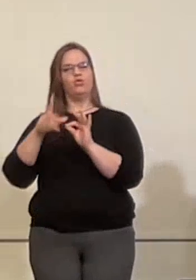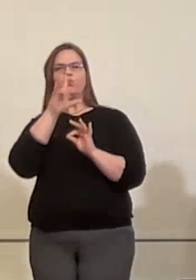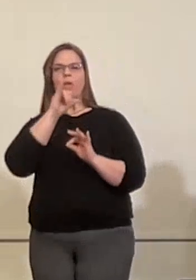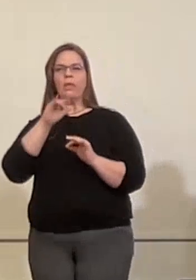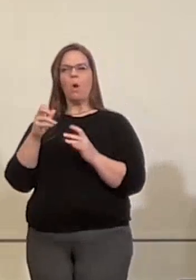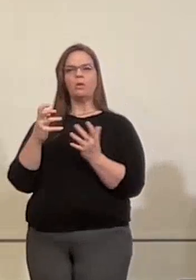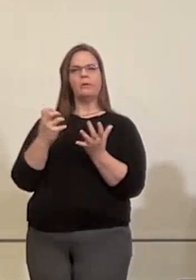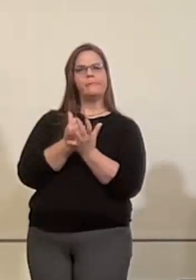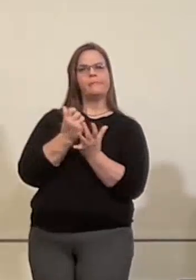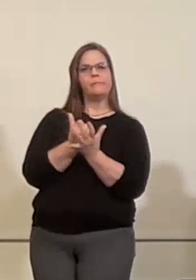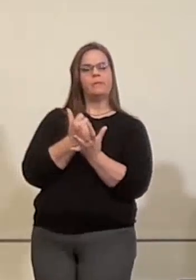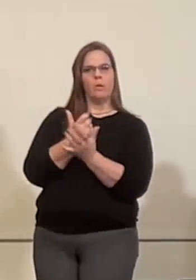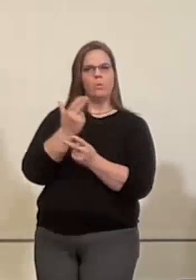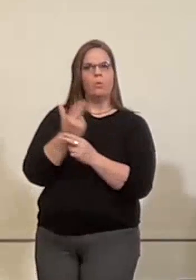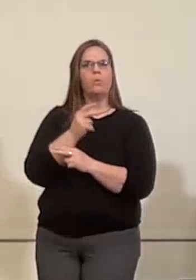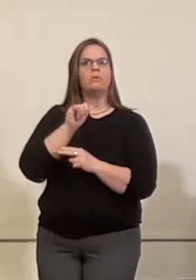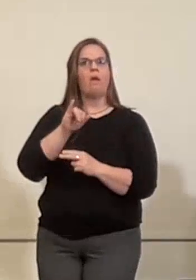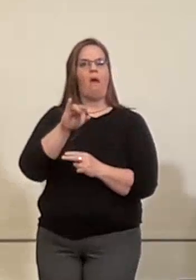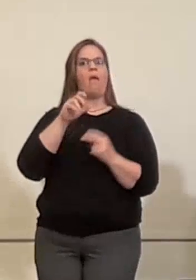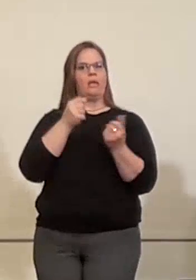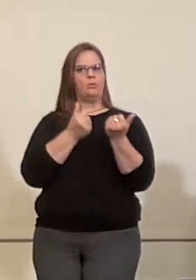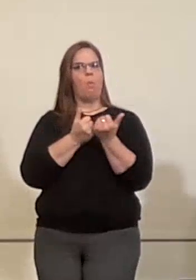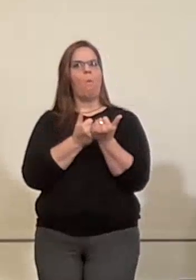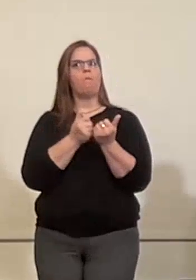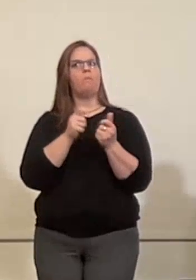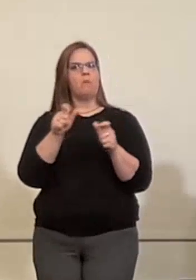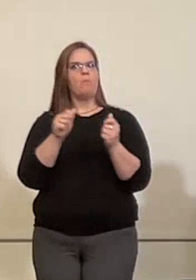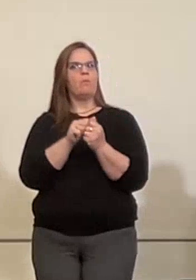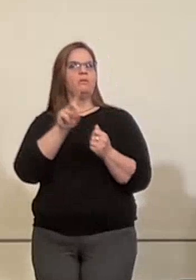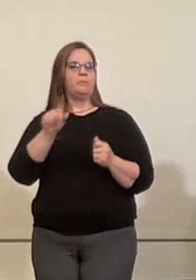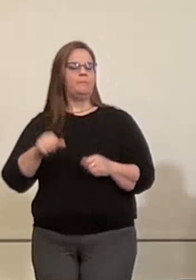And I I really believe that you know large language models and